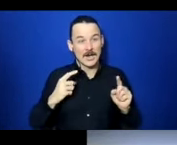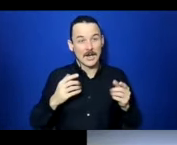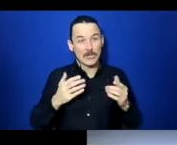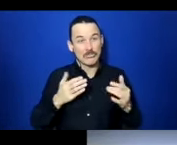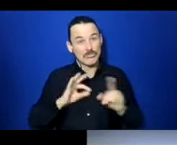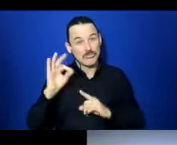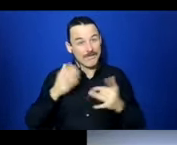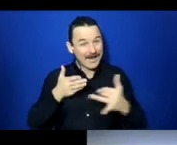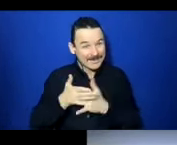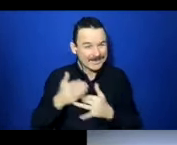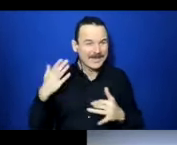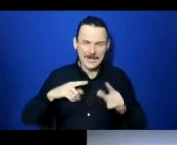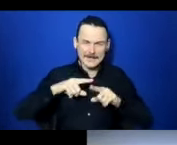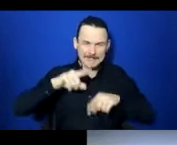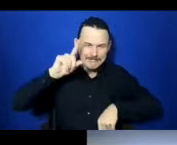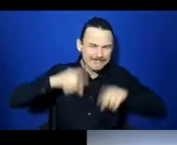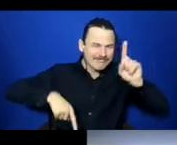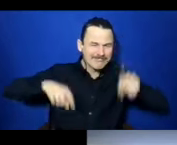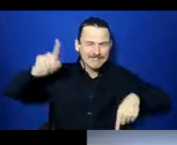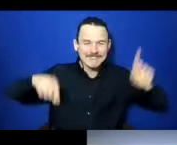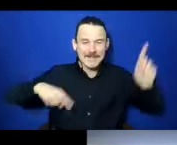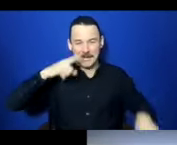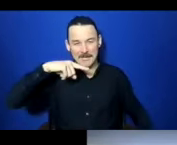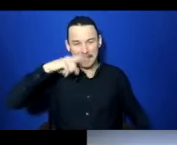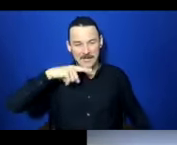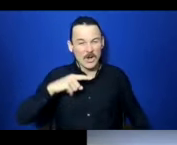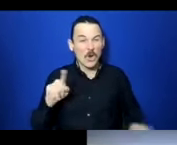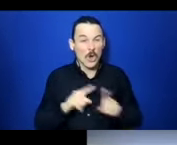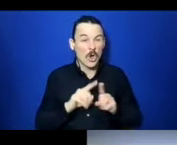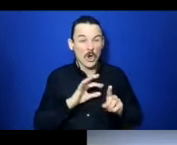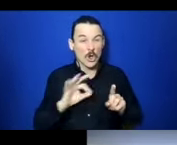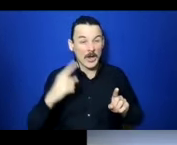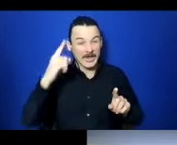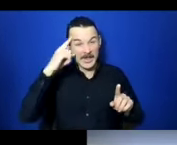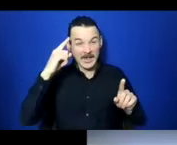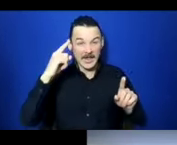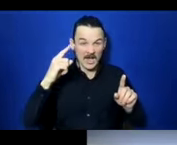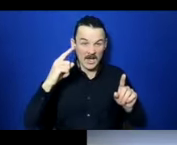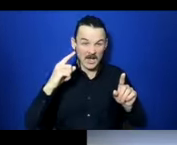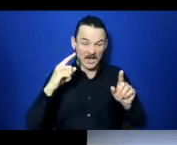yeah don't think small but also don't think too big either because you can't,